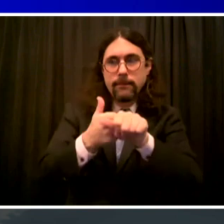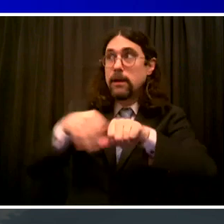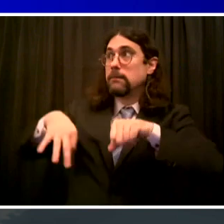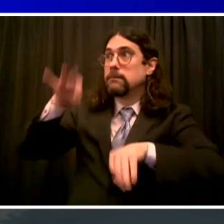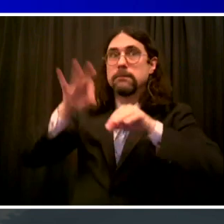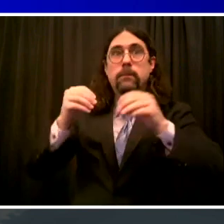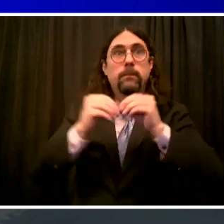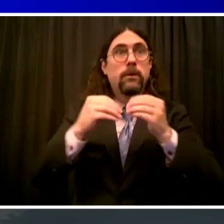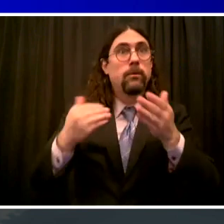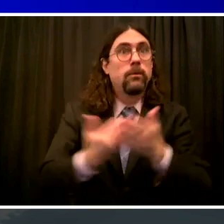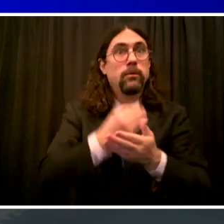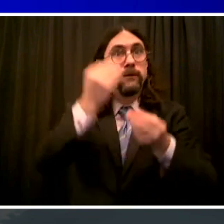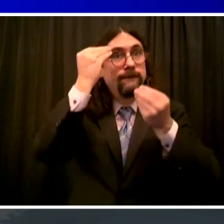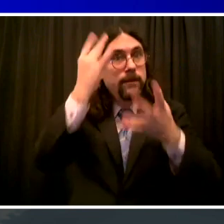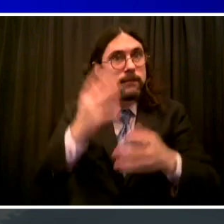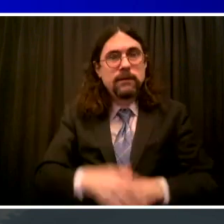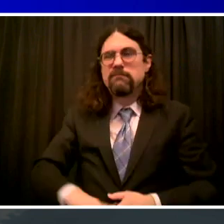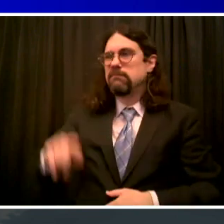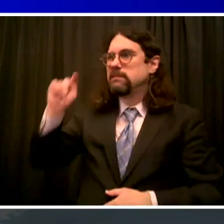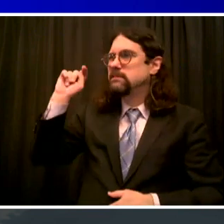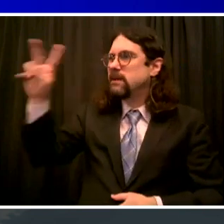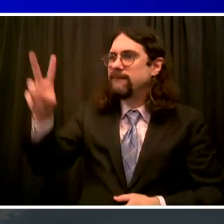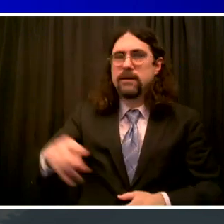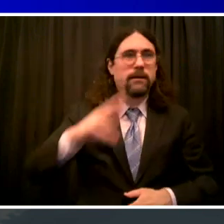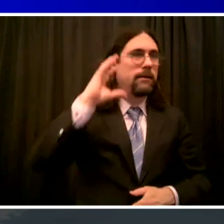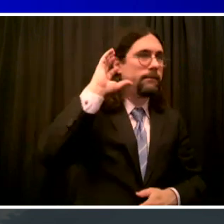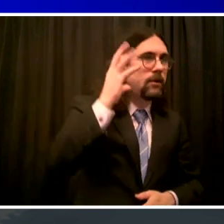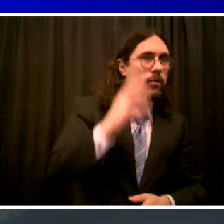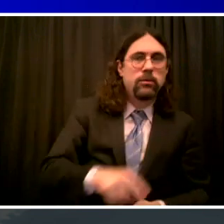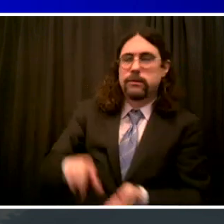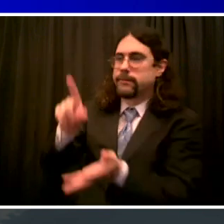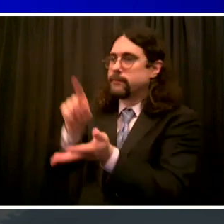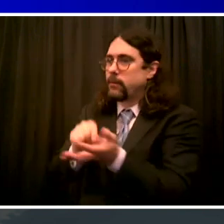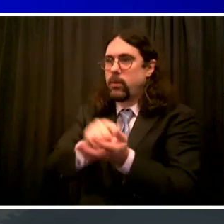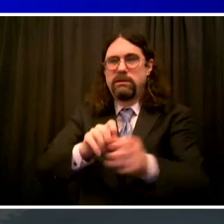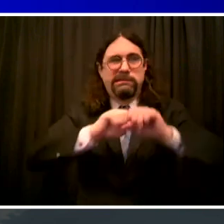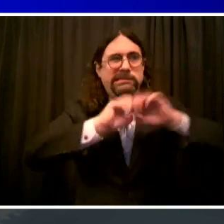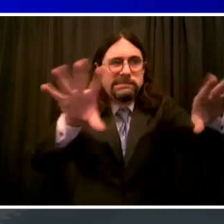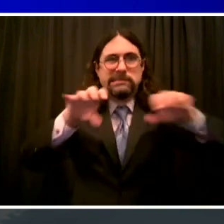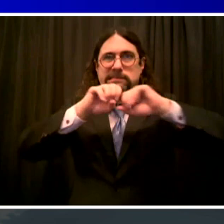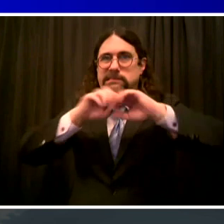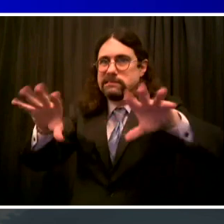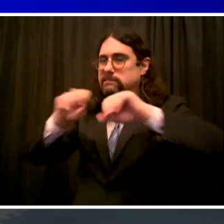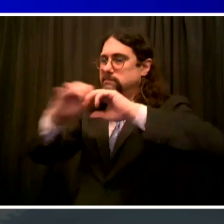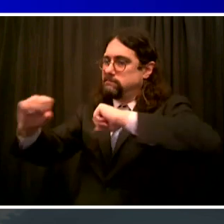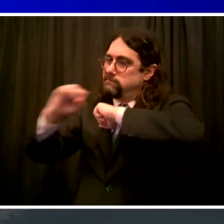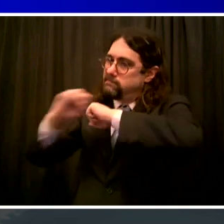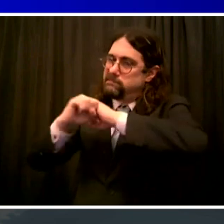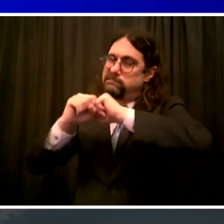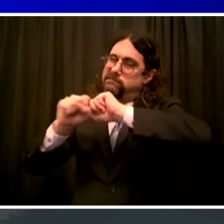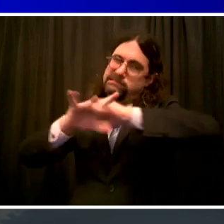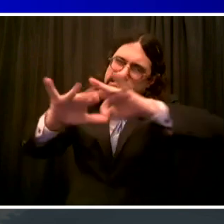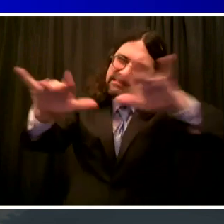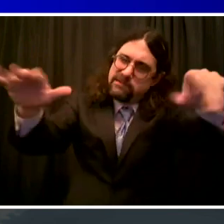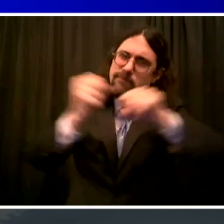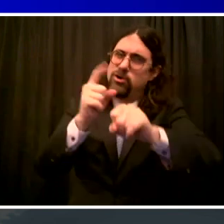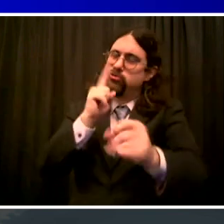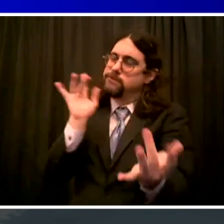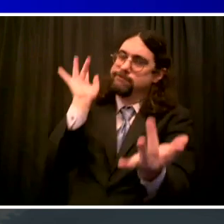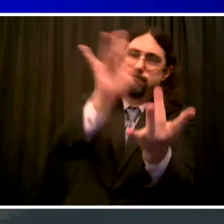FOR. TO LET THEM KNOW HOW TO ACT.